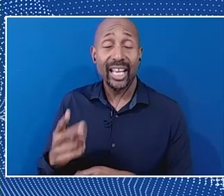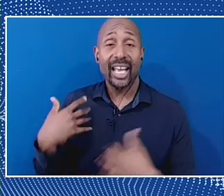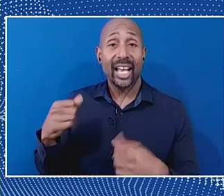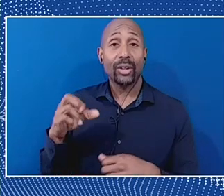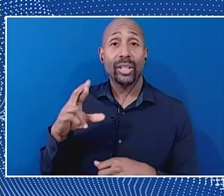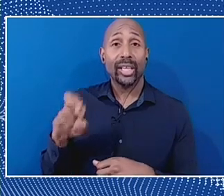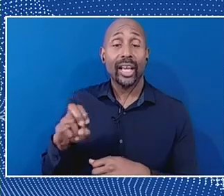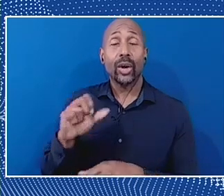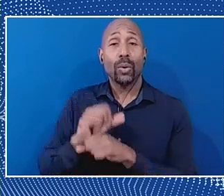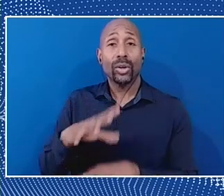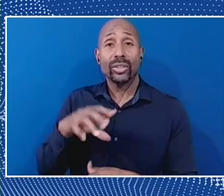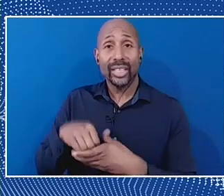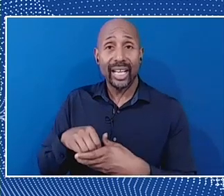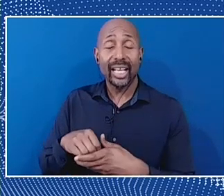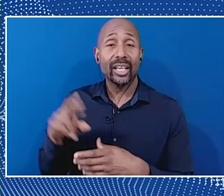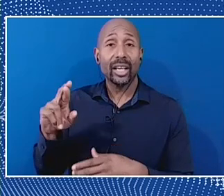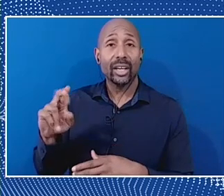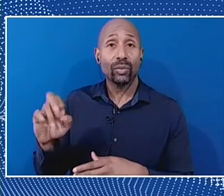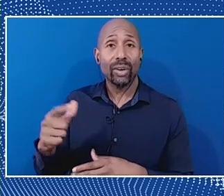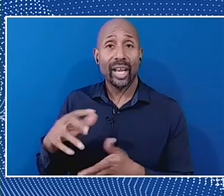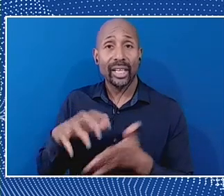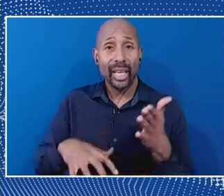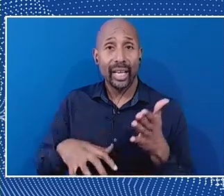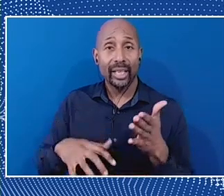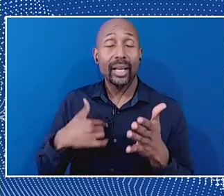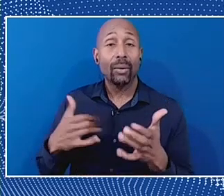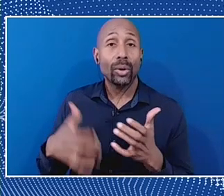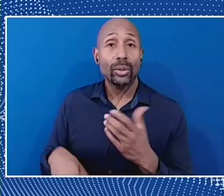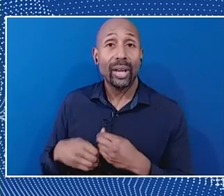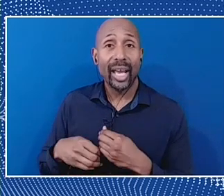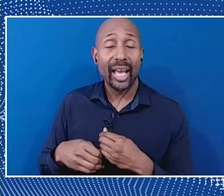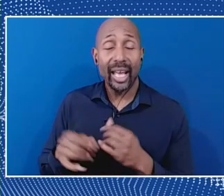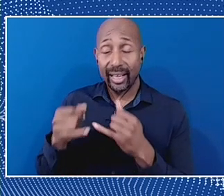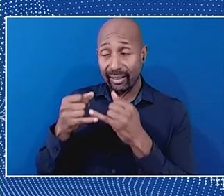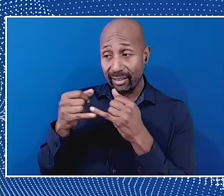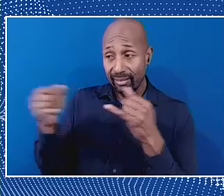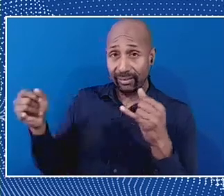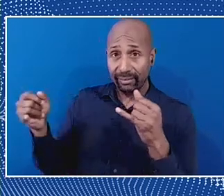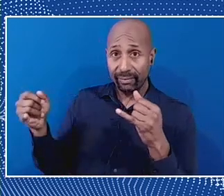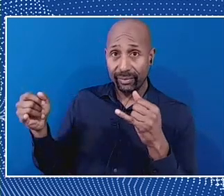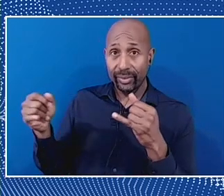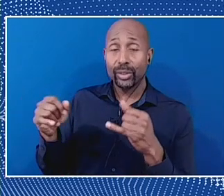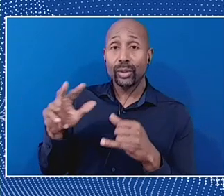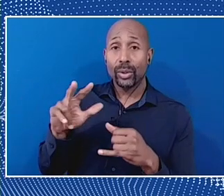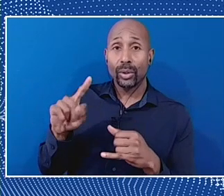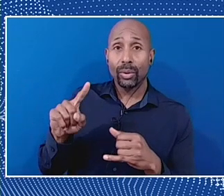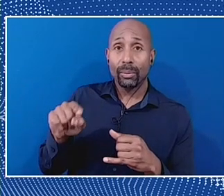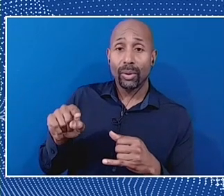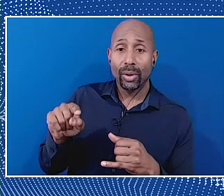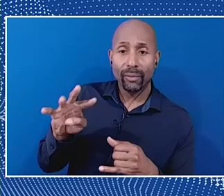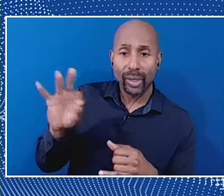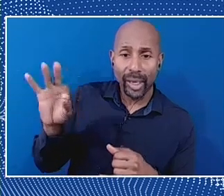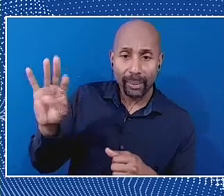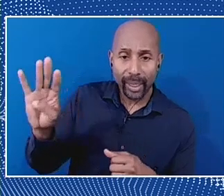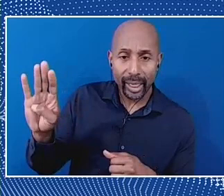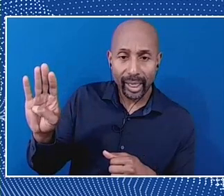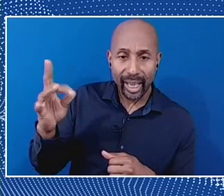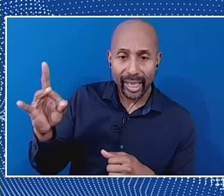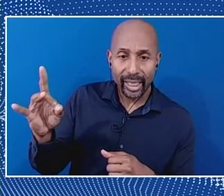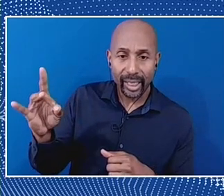I would like to add the following red lines to 30.91(b)(18), in parentheses. Student loans with more than $100,000 o